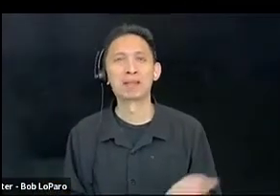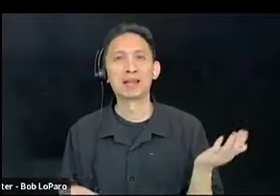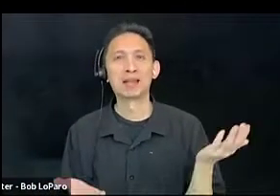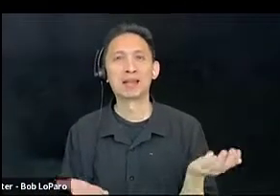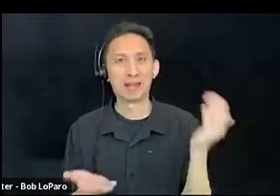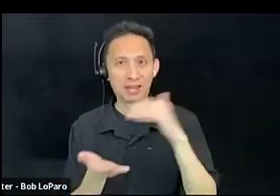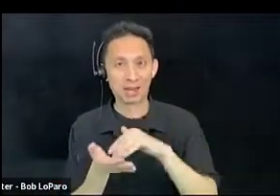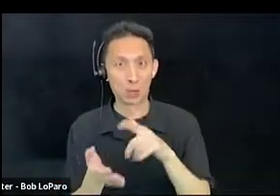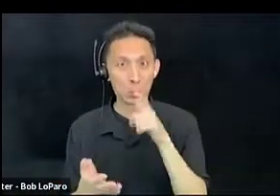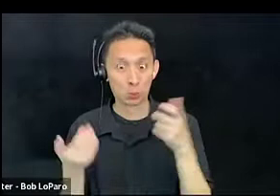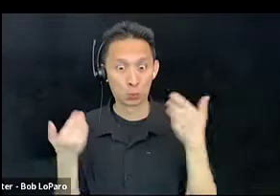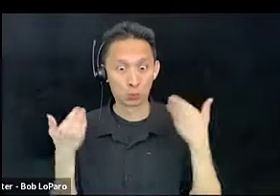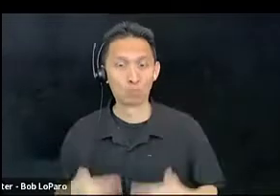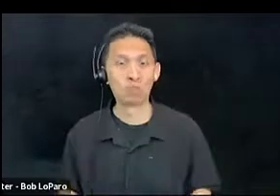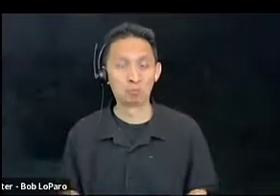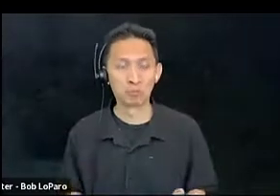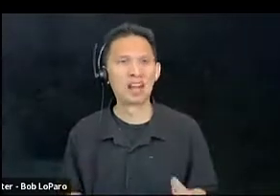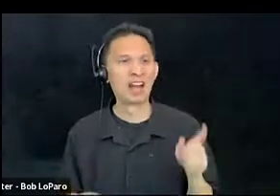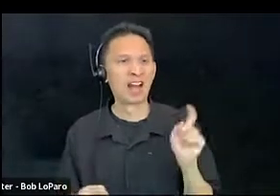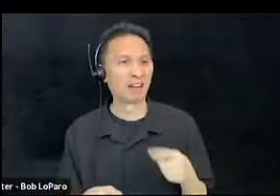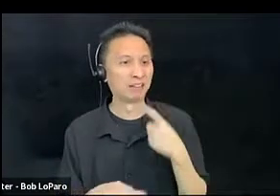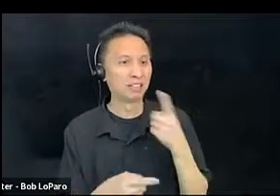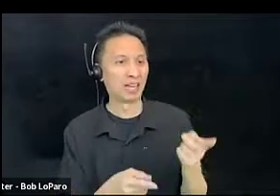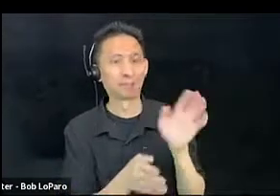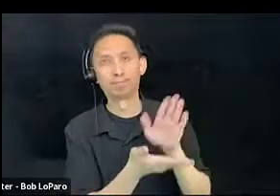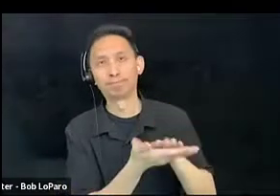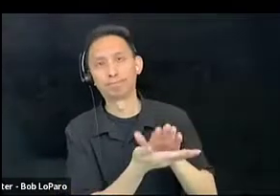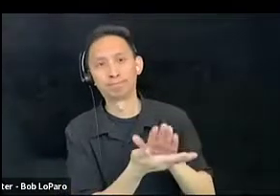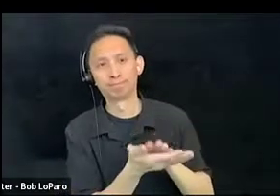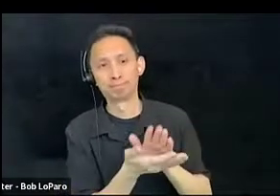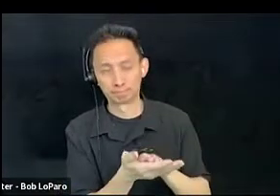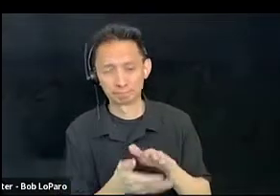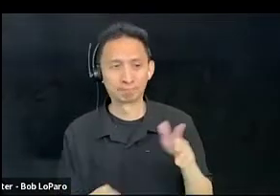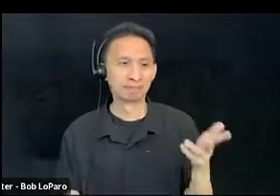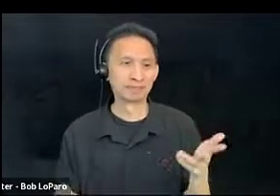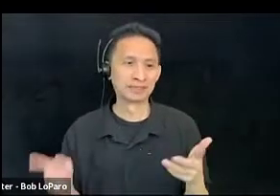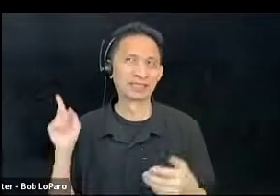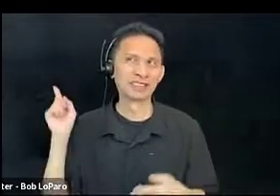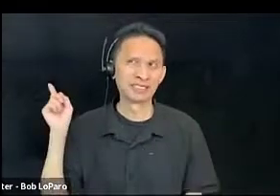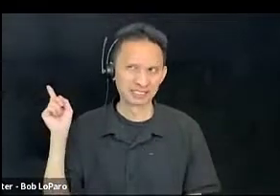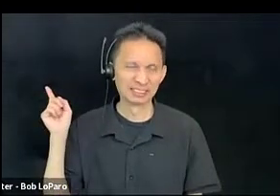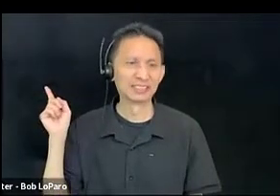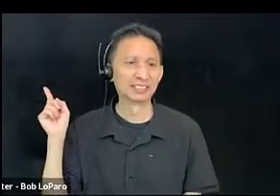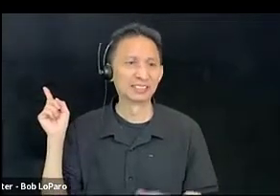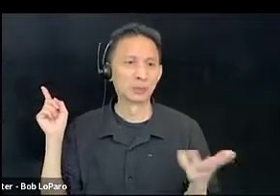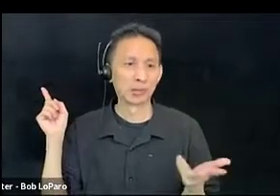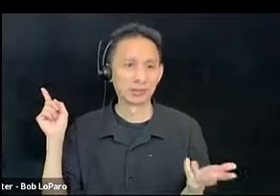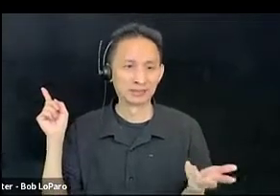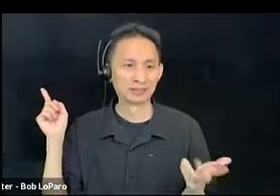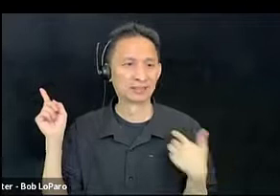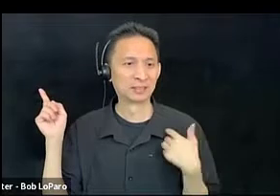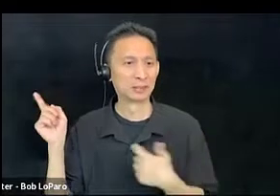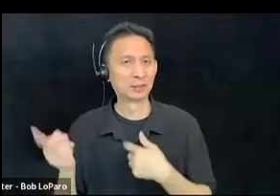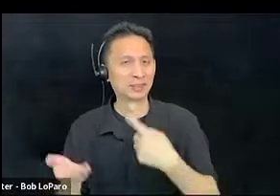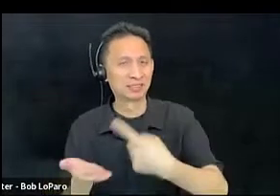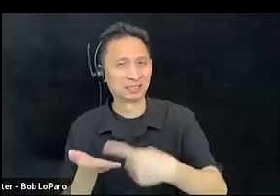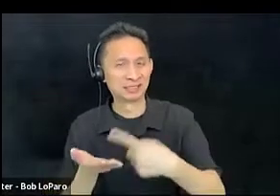I'm just kind of credit to where credit's due and I don't have to spend too much time on this, but just to say that we are talking specifically about